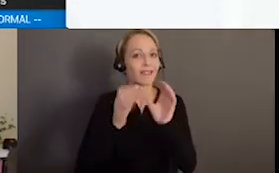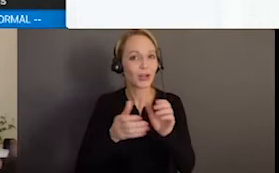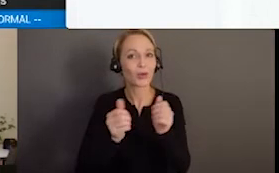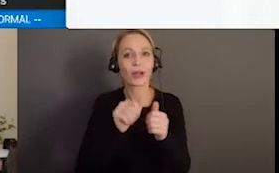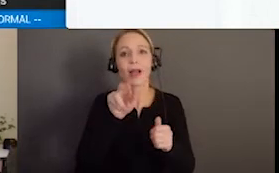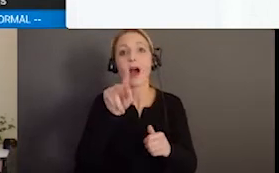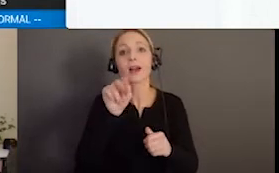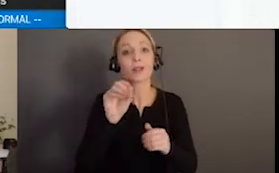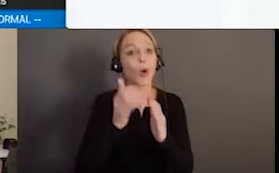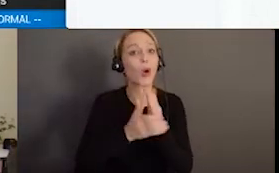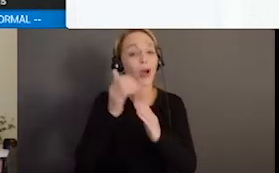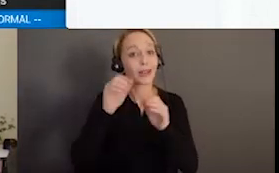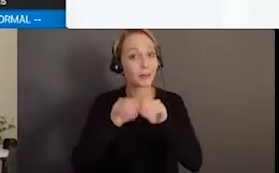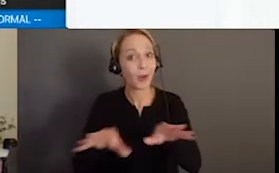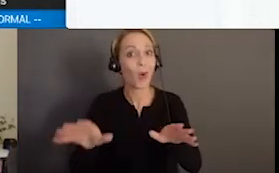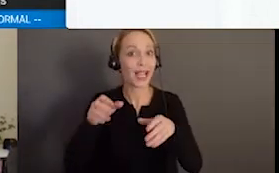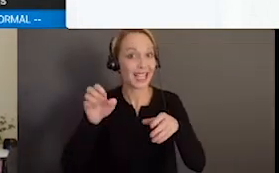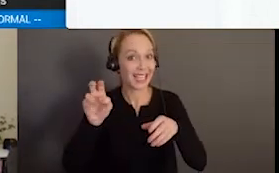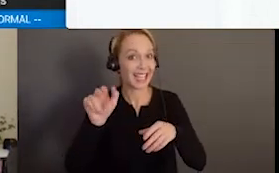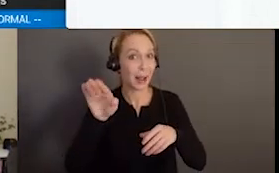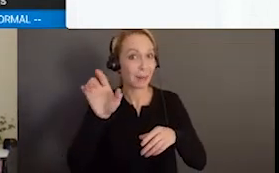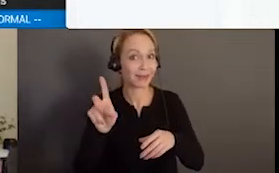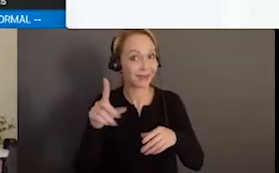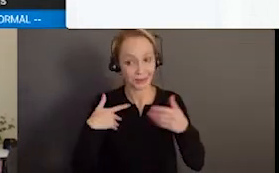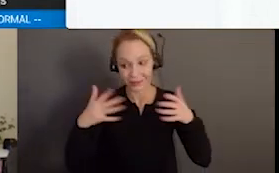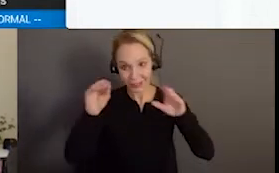AUTO DEPLOY ENABLED, AND DEPLOYED IT.